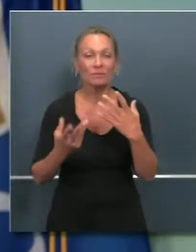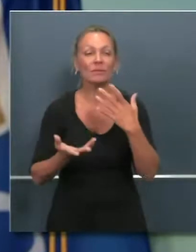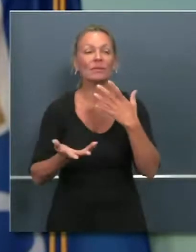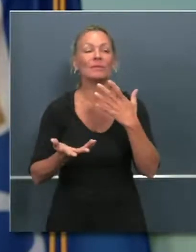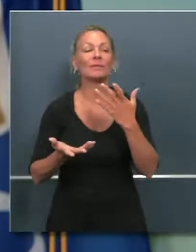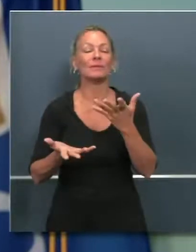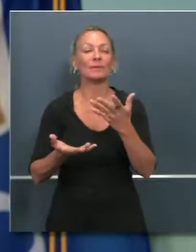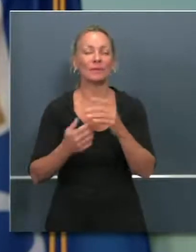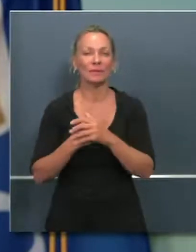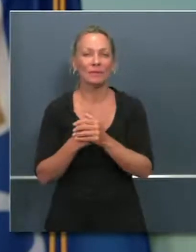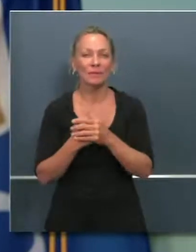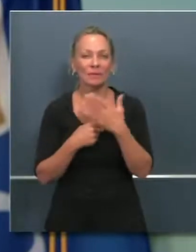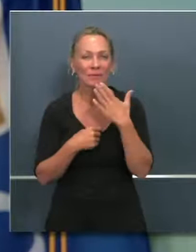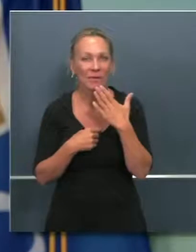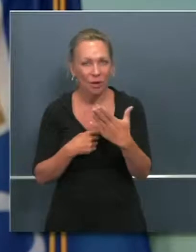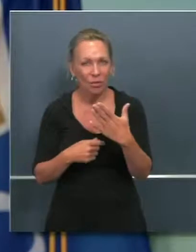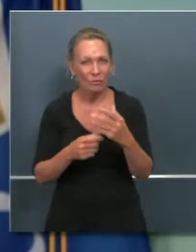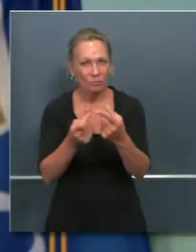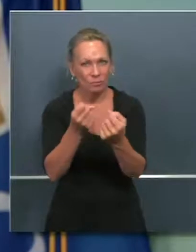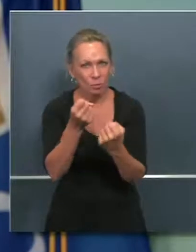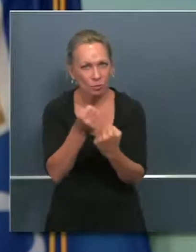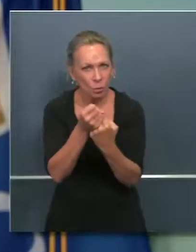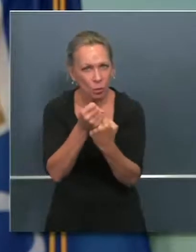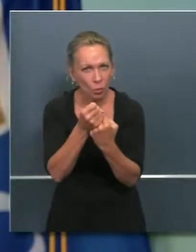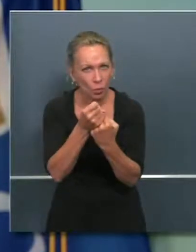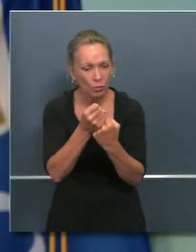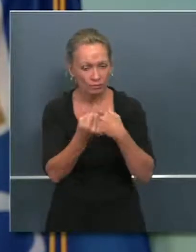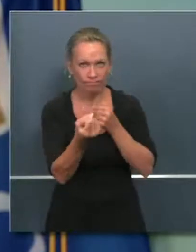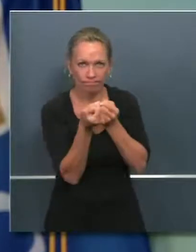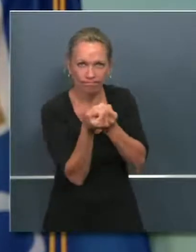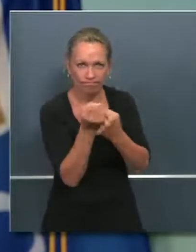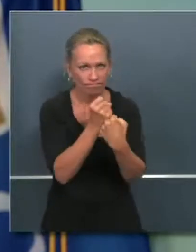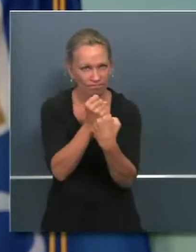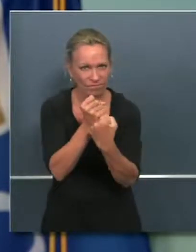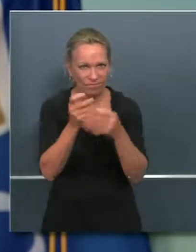making and the sum total of those decisions will determine the fate and future of the